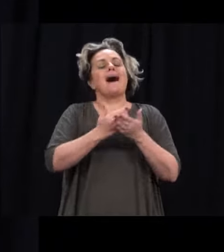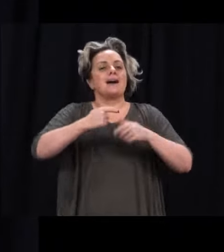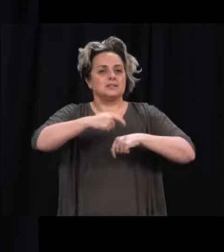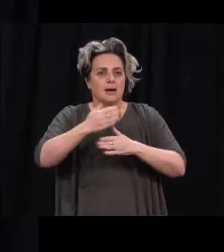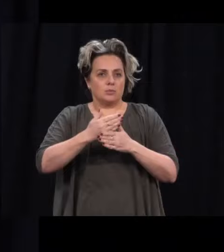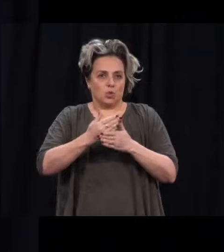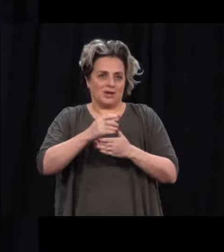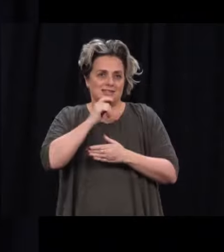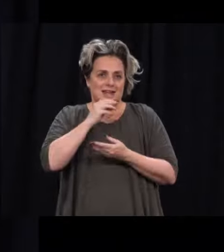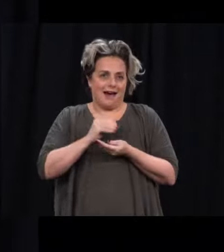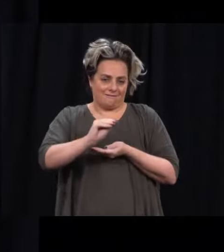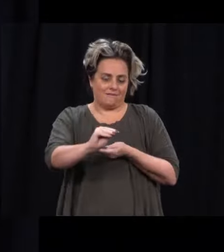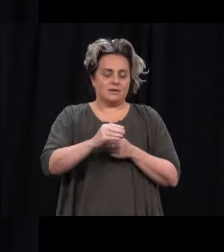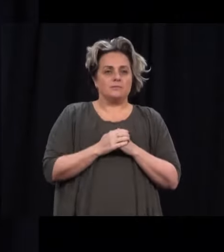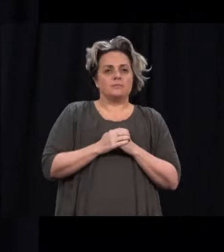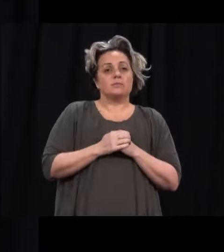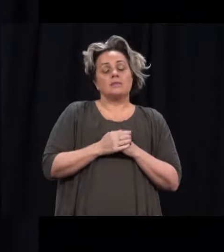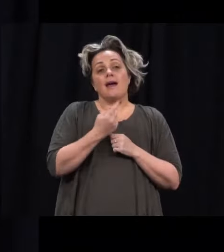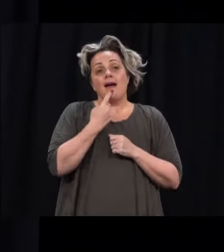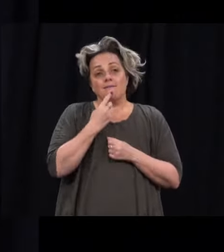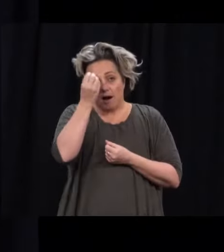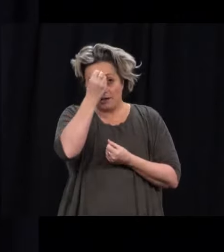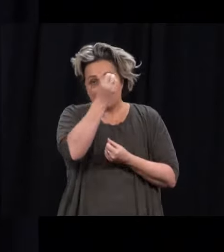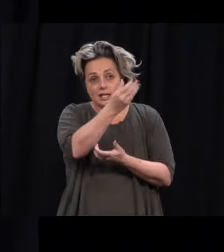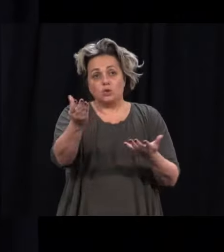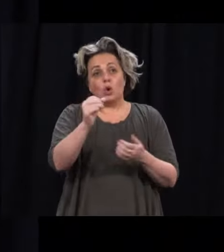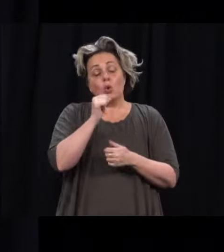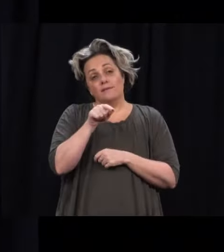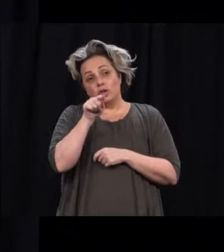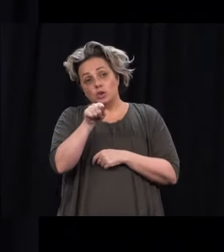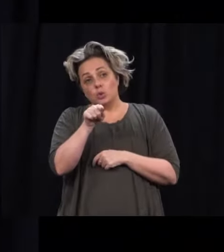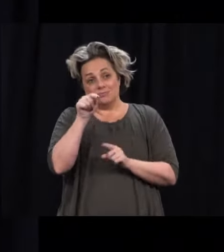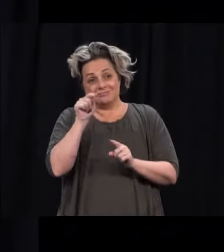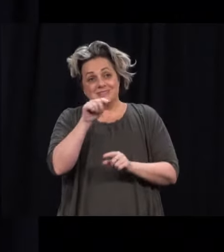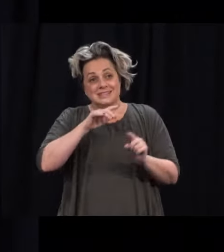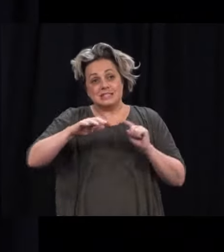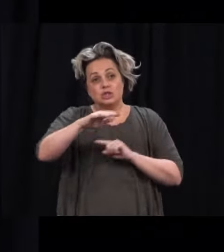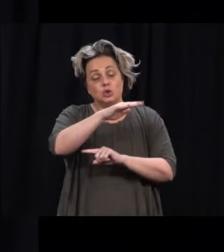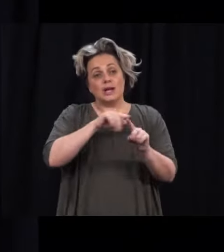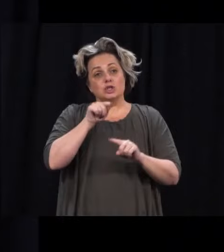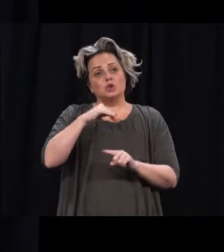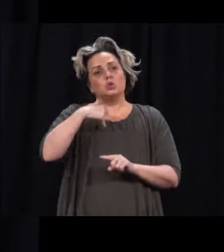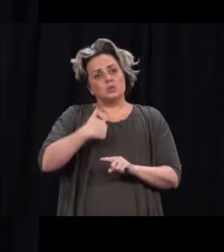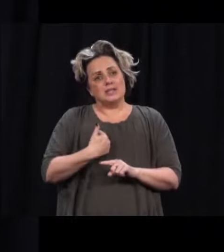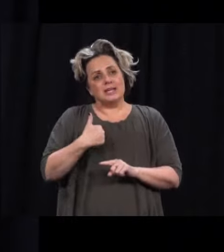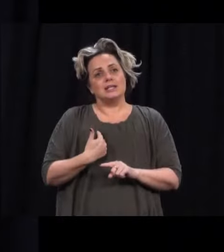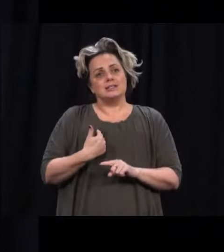rates as the other scheme, so $600 for full-time worker and